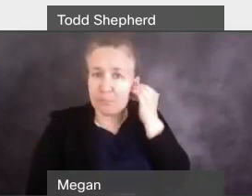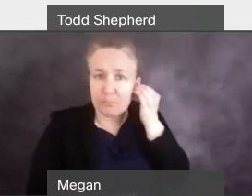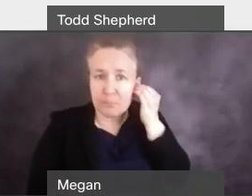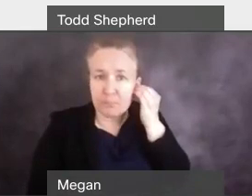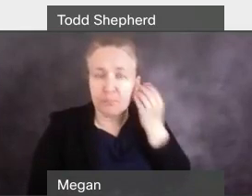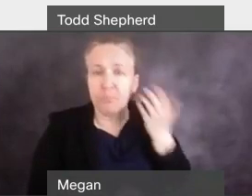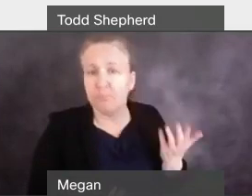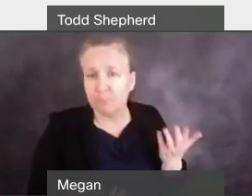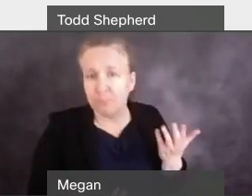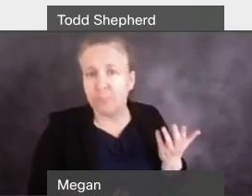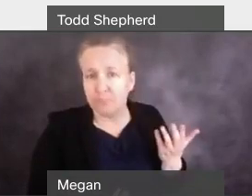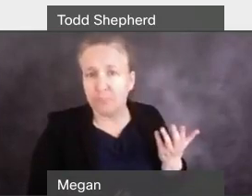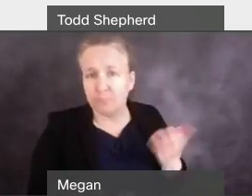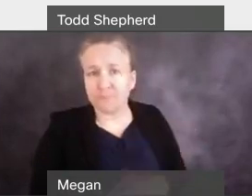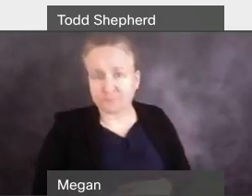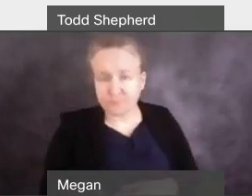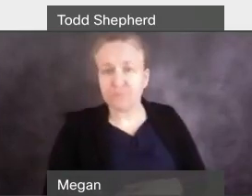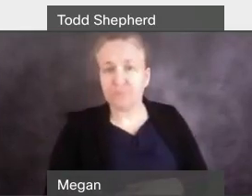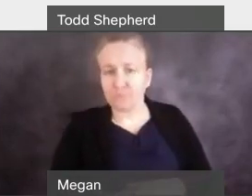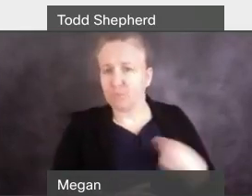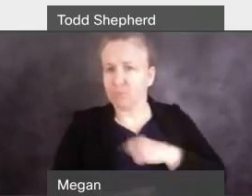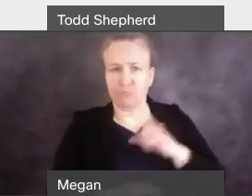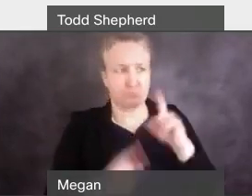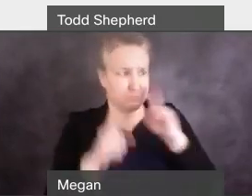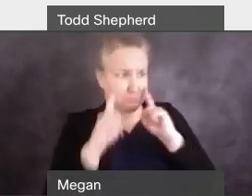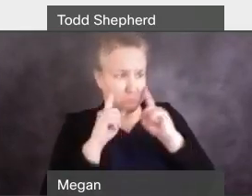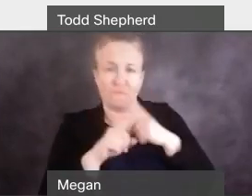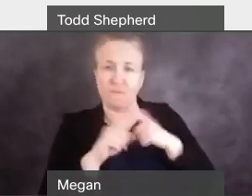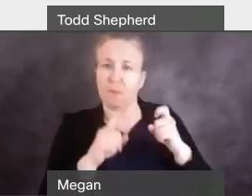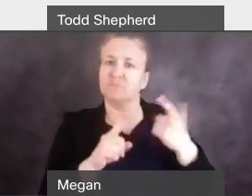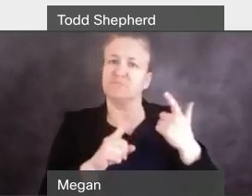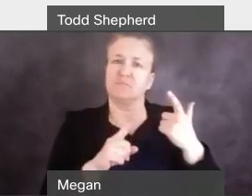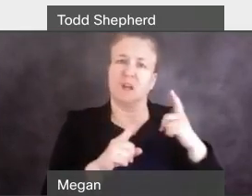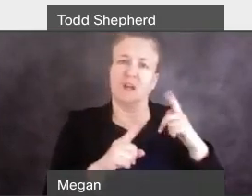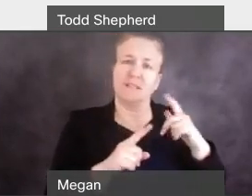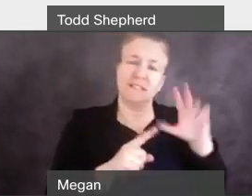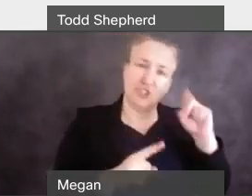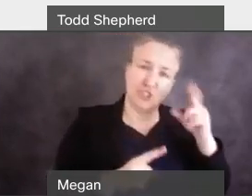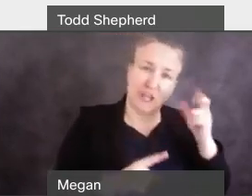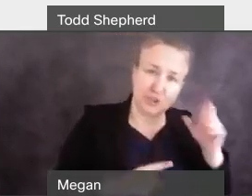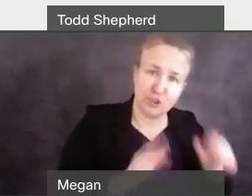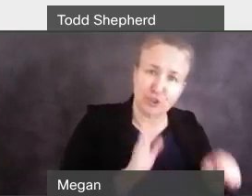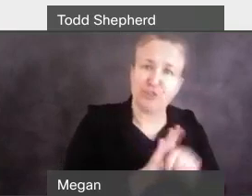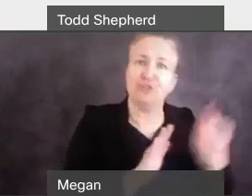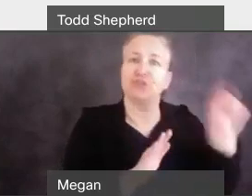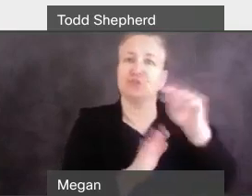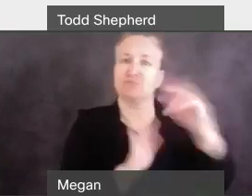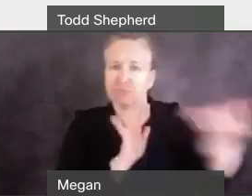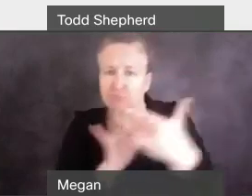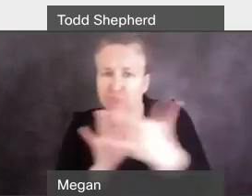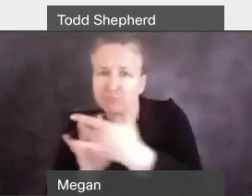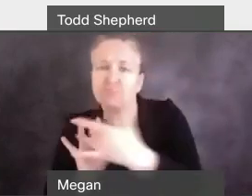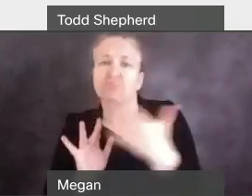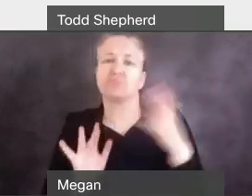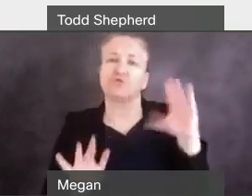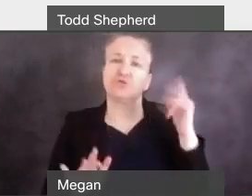already gotten outreach from all of our Code Blue shelters as well as our CHOC our, you know,